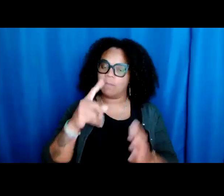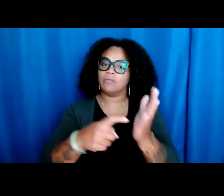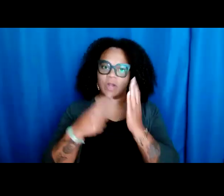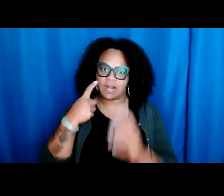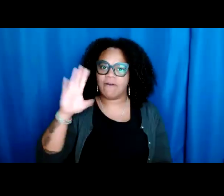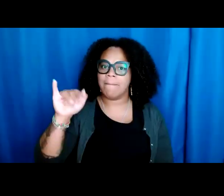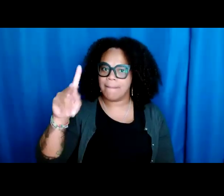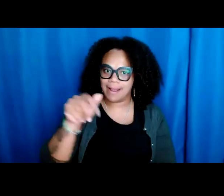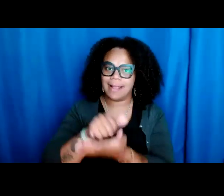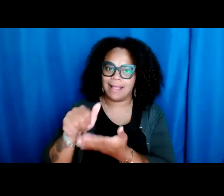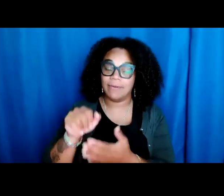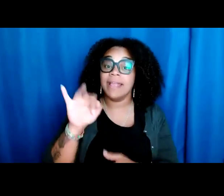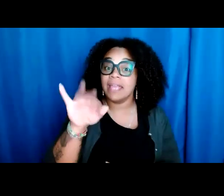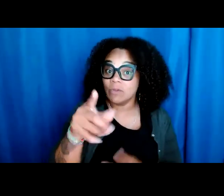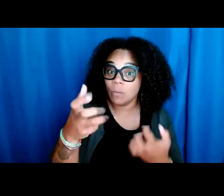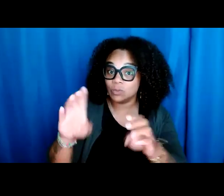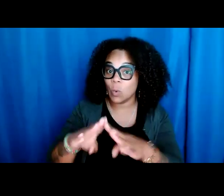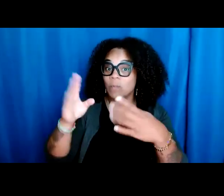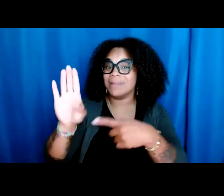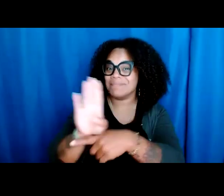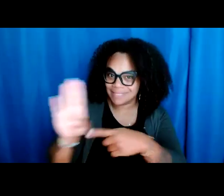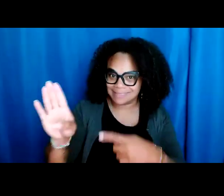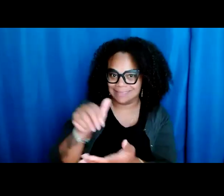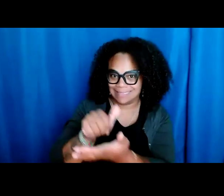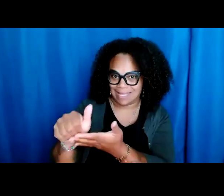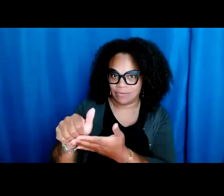but if you want a business bank account, and it will also protect you even if you are not